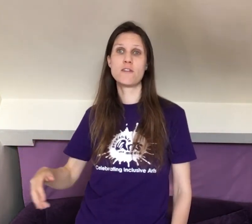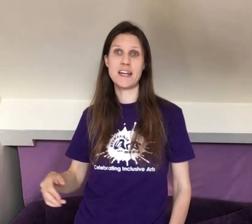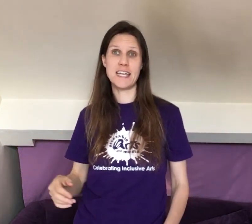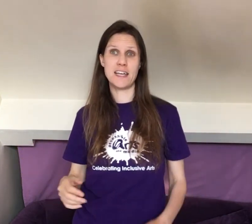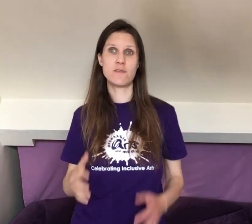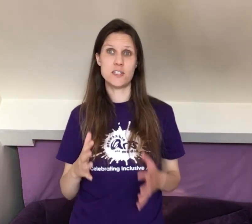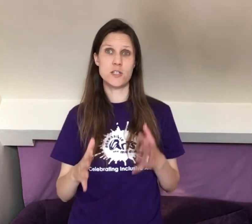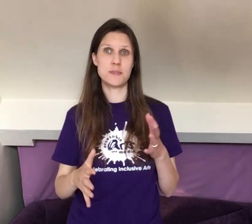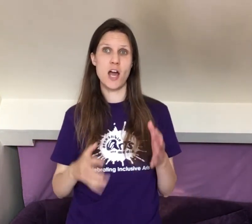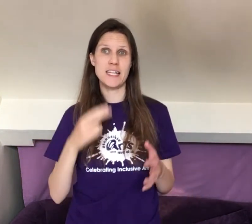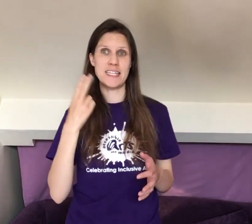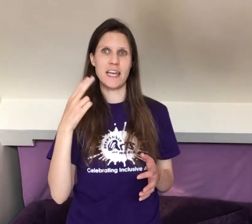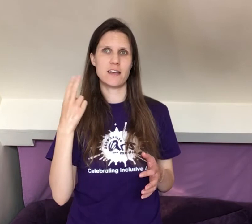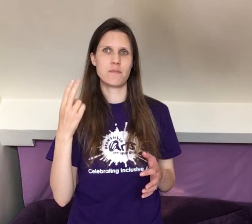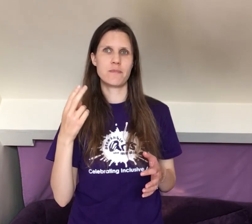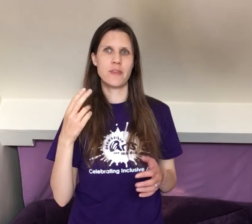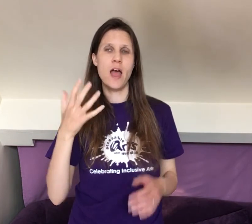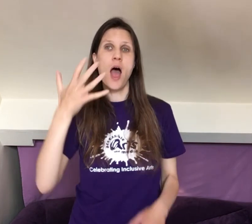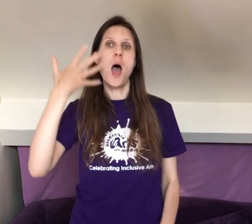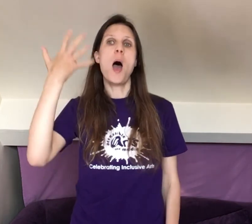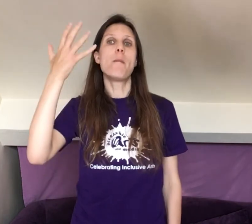Ready? Let’s do some signing and singing.